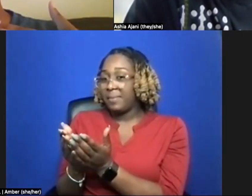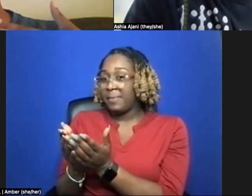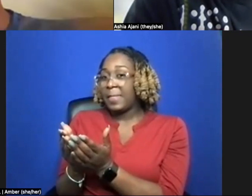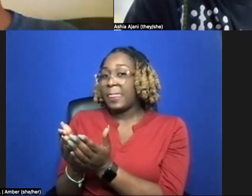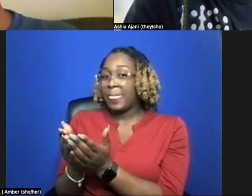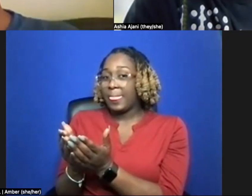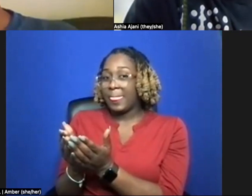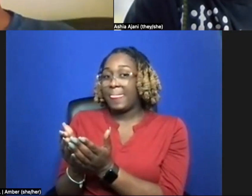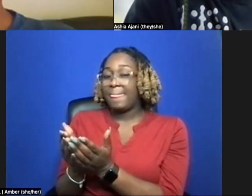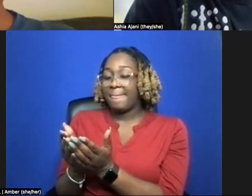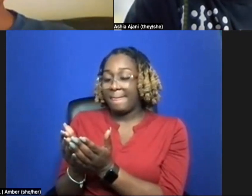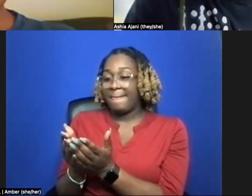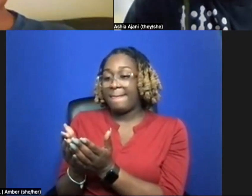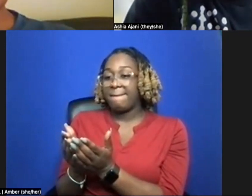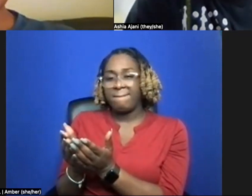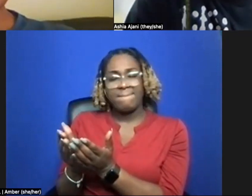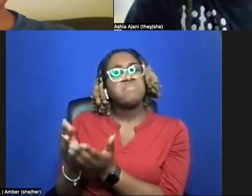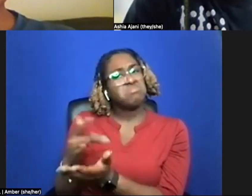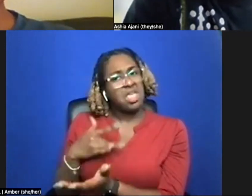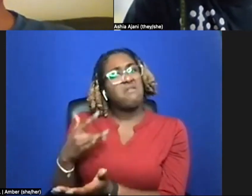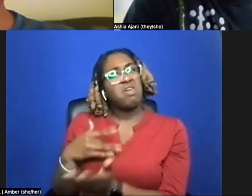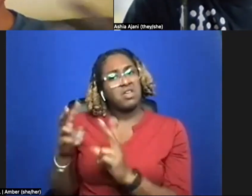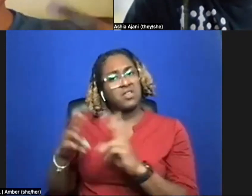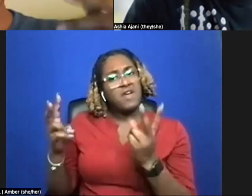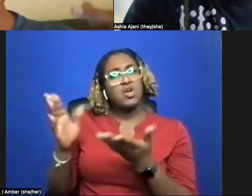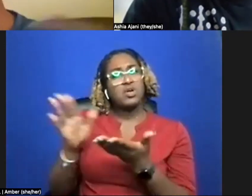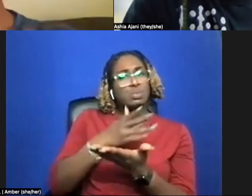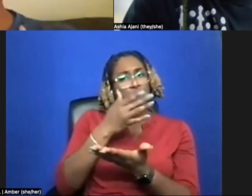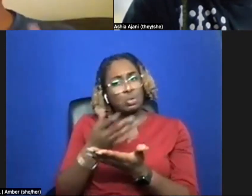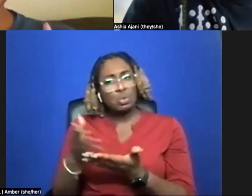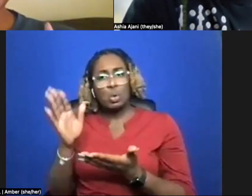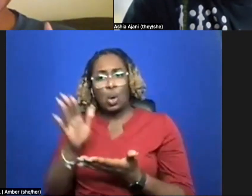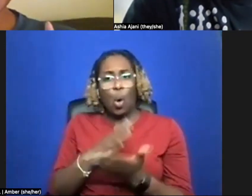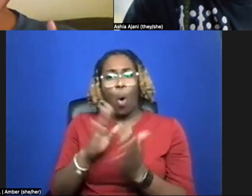yeah, it's very musical. There's a lot of cadences. I don't sing; I wish I could.